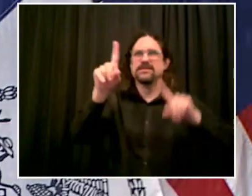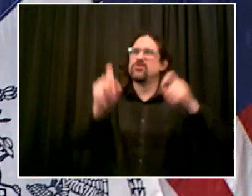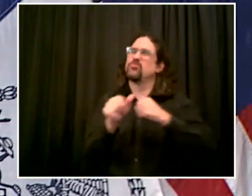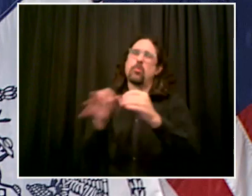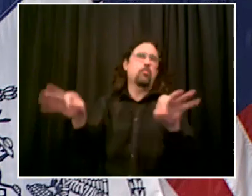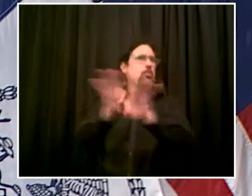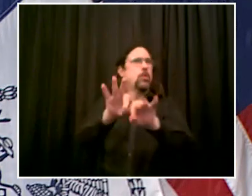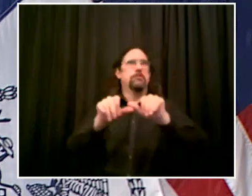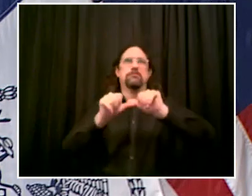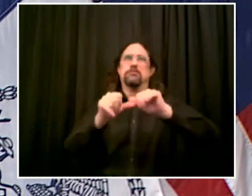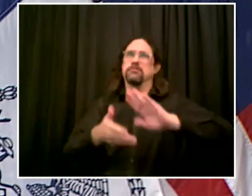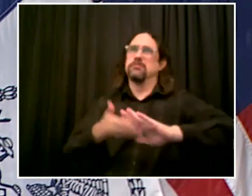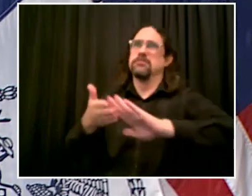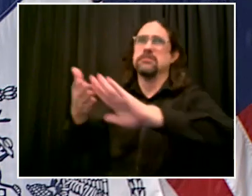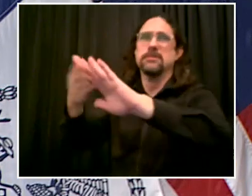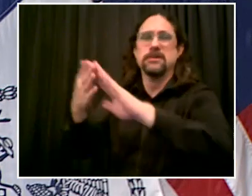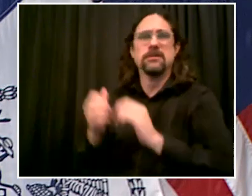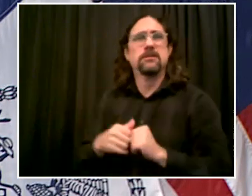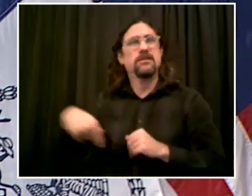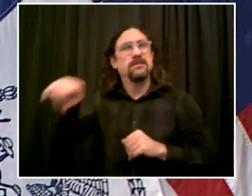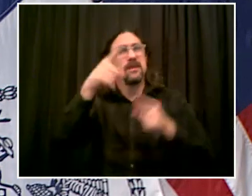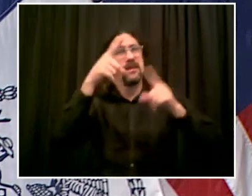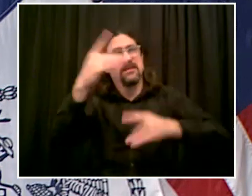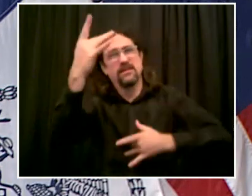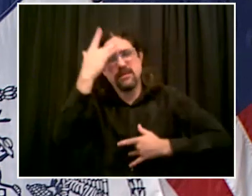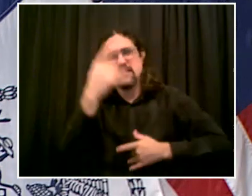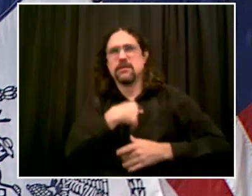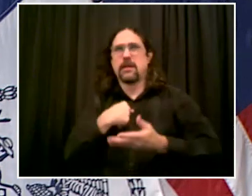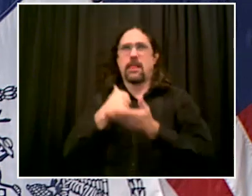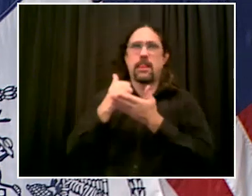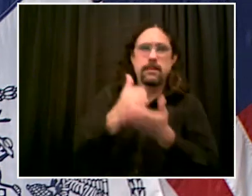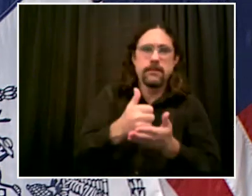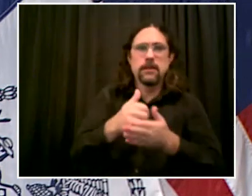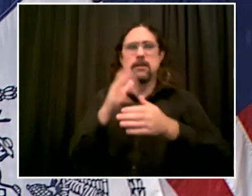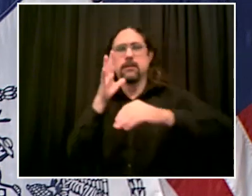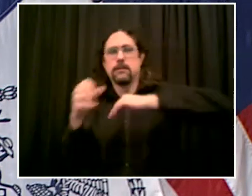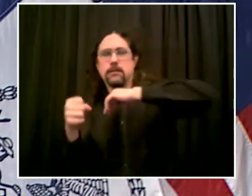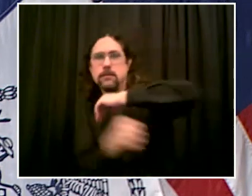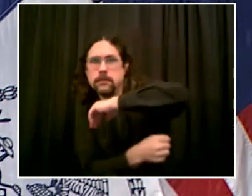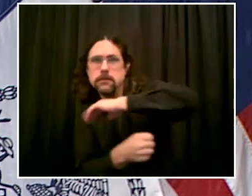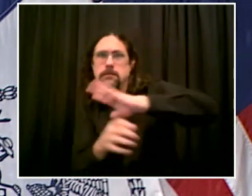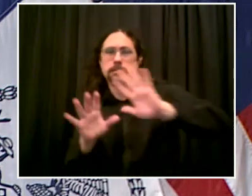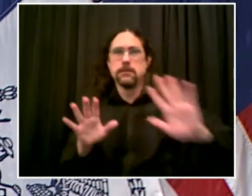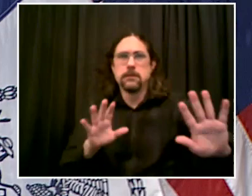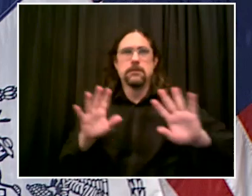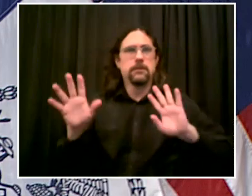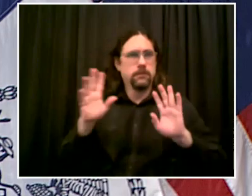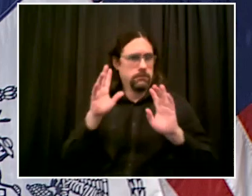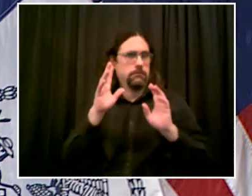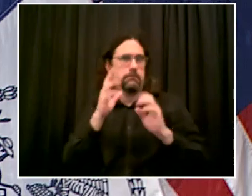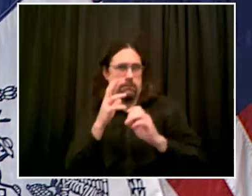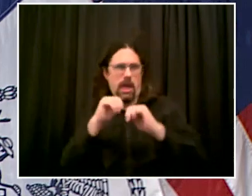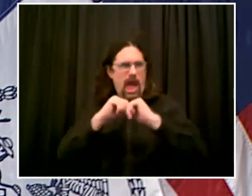F IYOU NEED TO SAFELY SEPARATE FROM PEOPLE. THE LEADER OF THIS PIECE OF